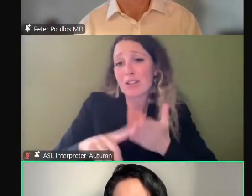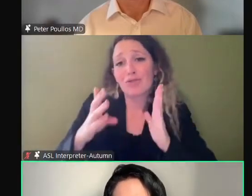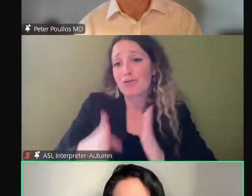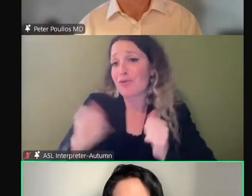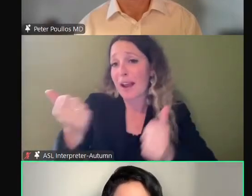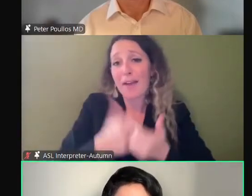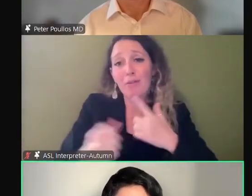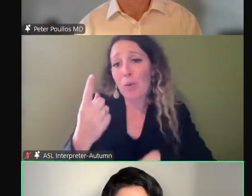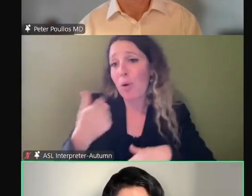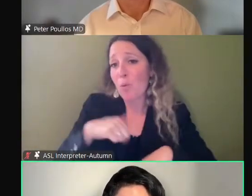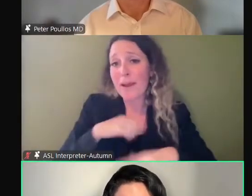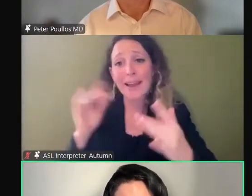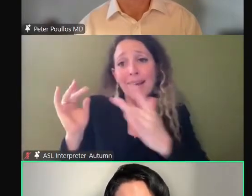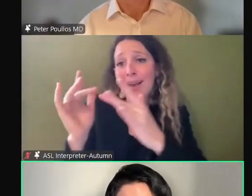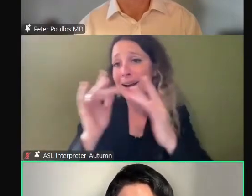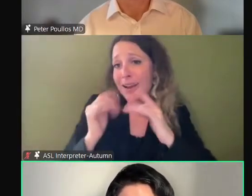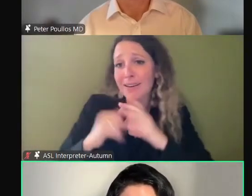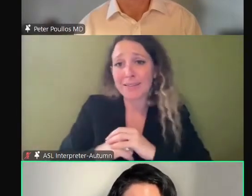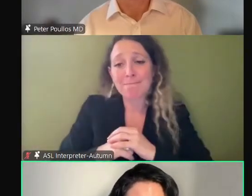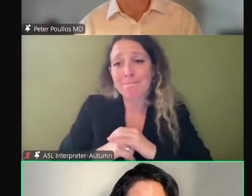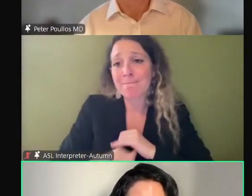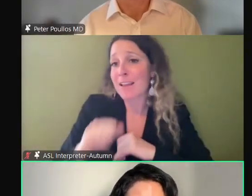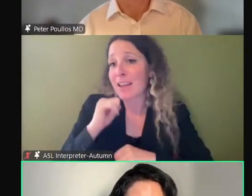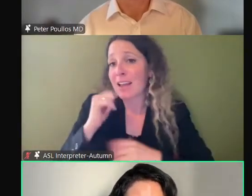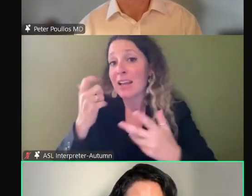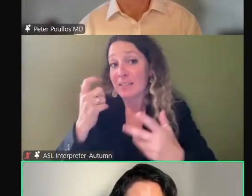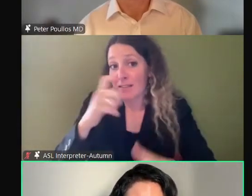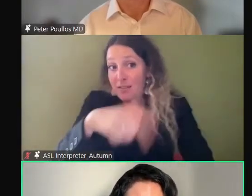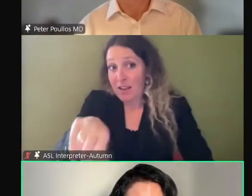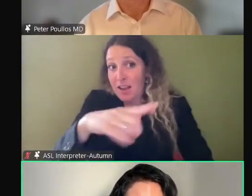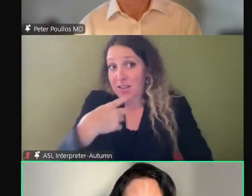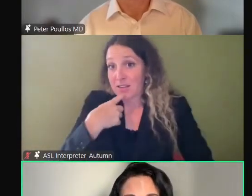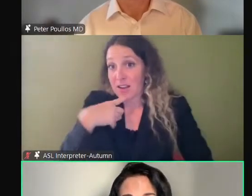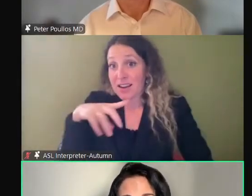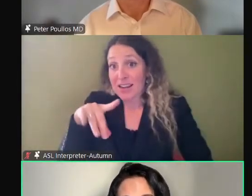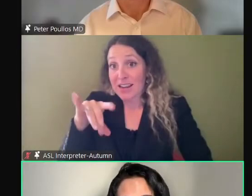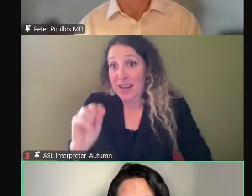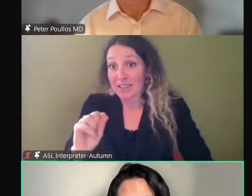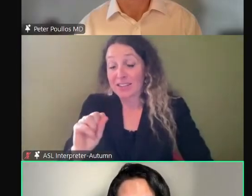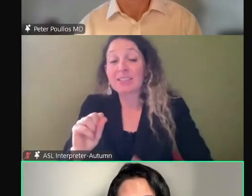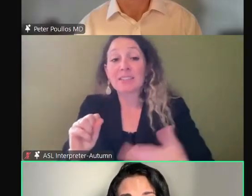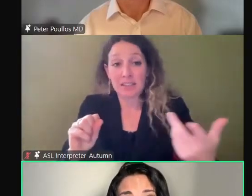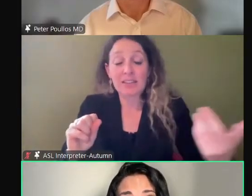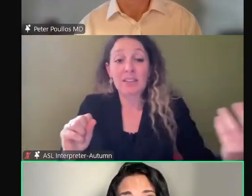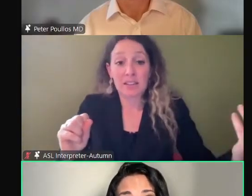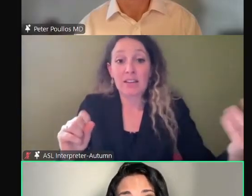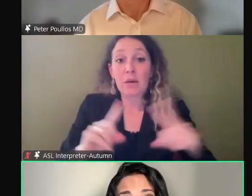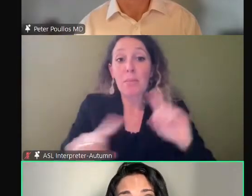not only said yes enthusiastically, but they really felt as if this was.